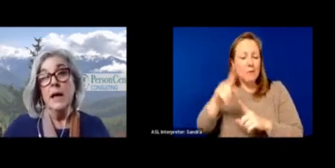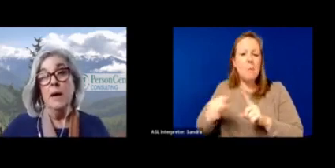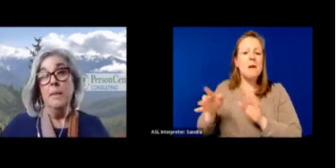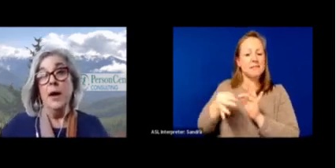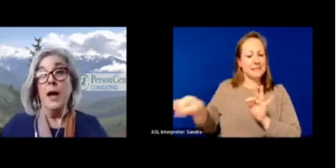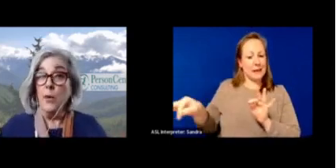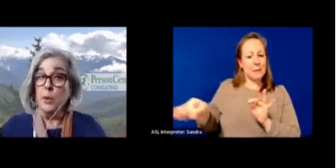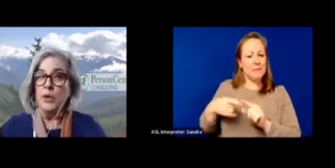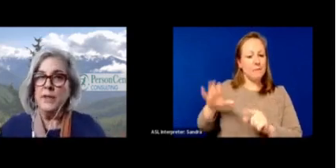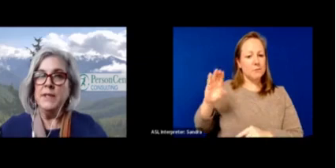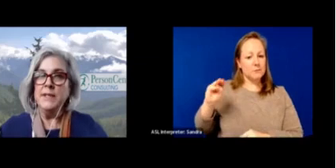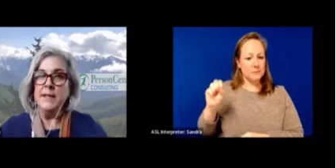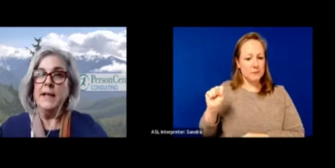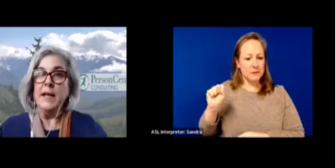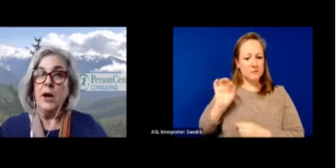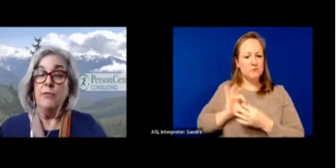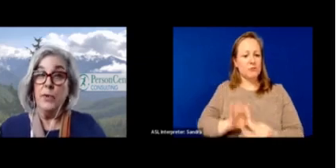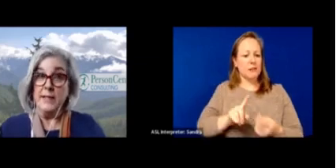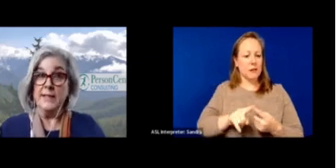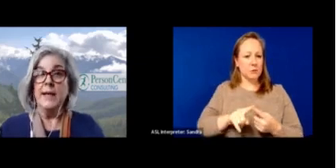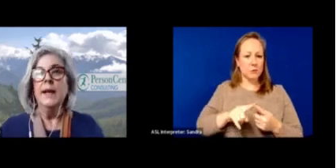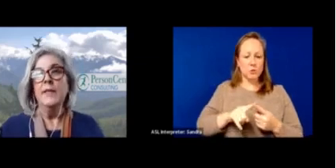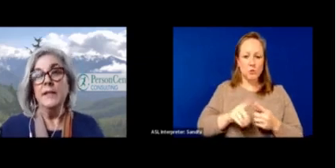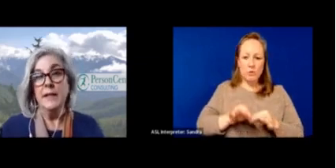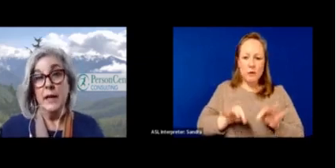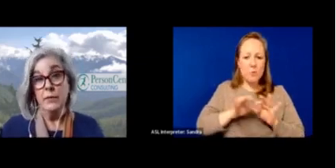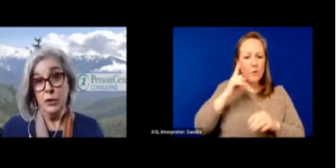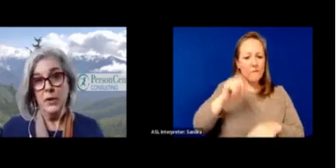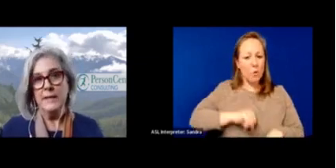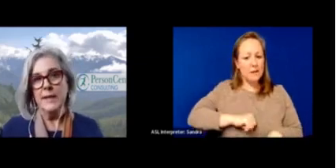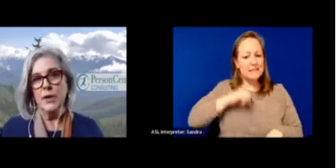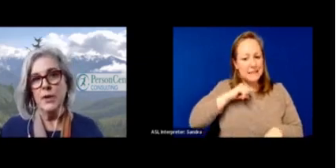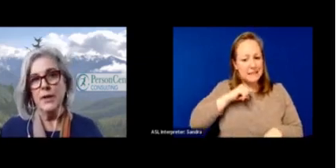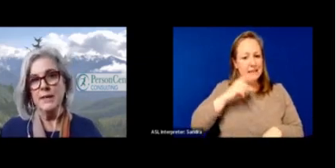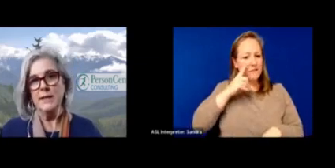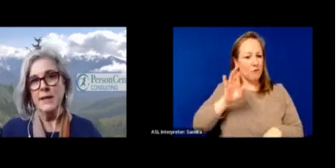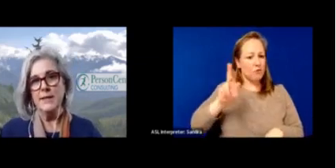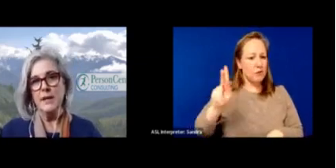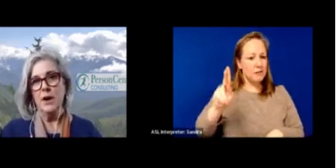self esteem and self confidence. One of the things that we have noticed lately is that our